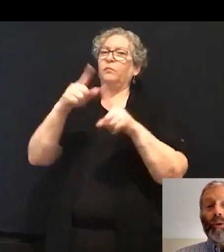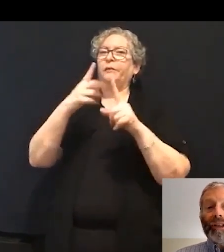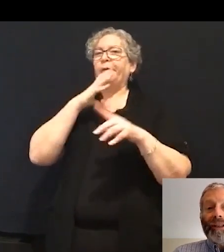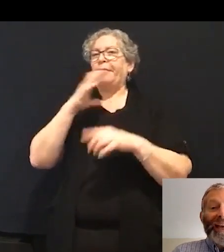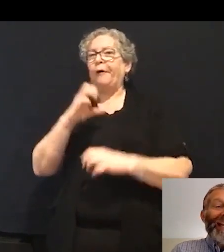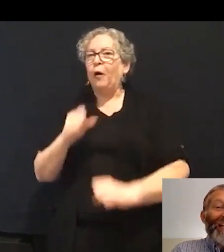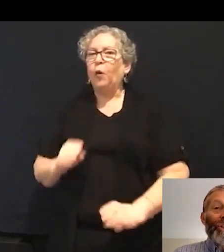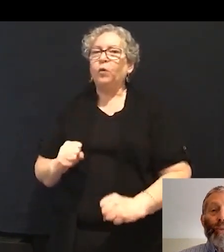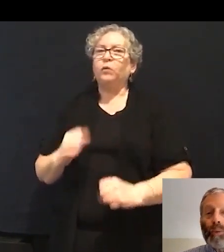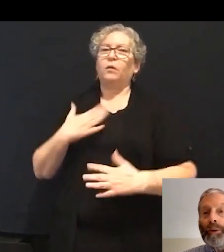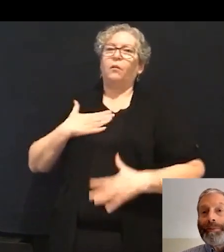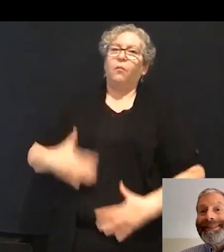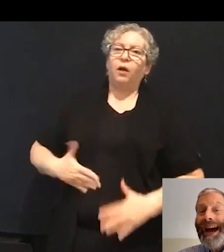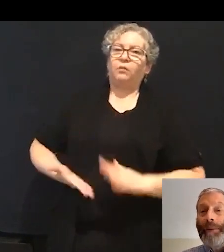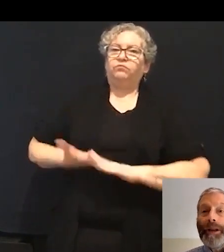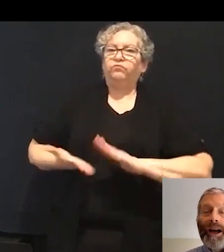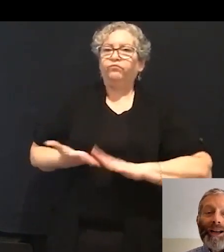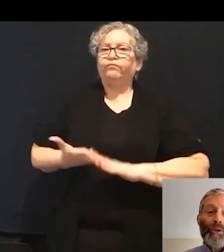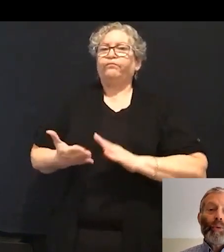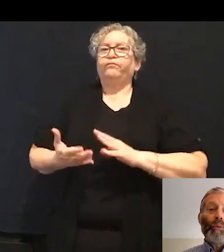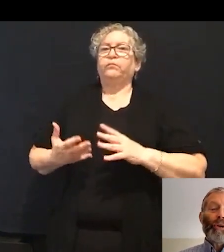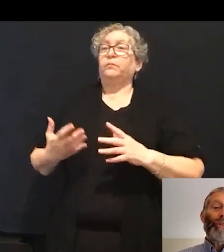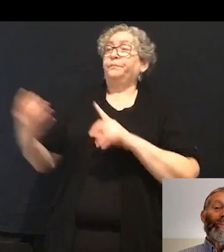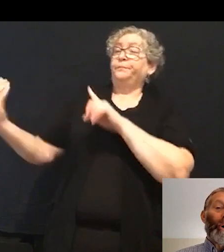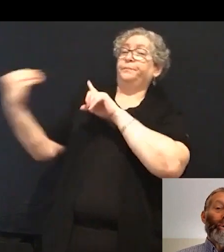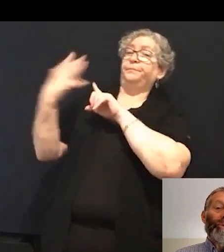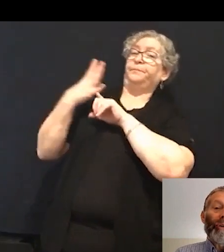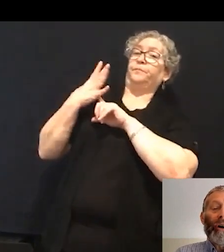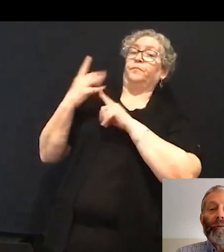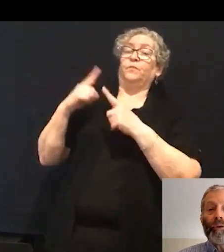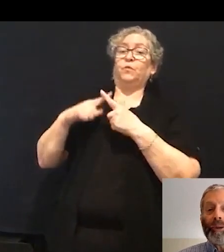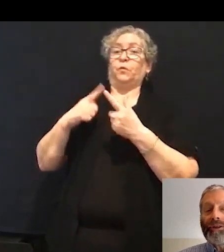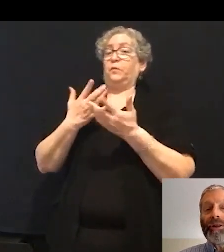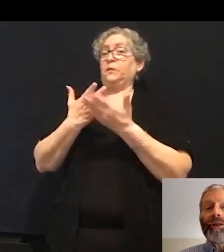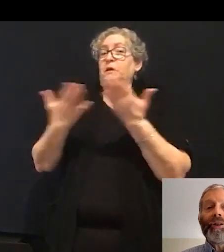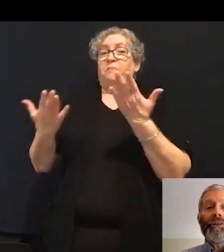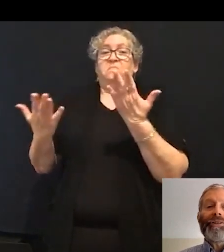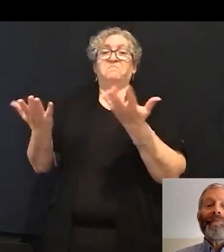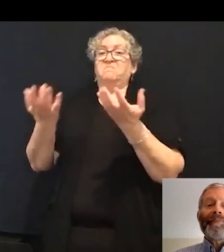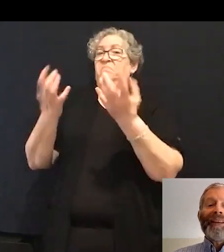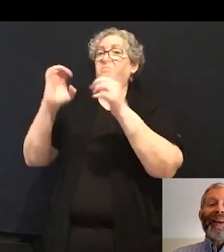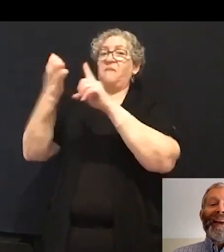we age, when we metabolize, when we're exposed to harmful materials.